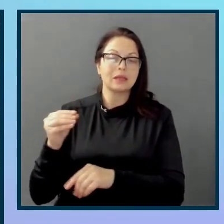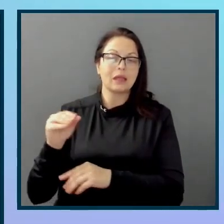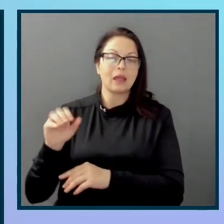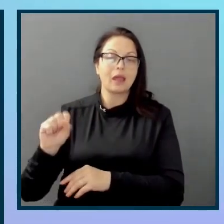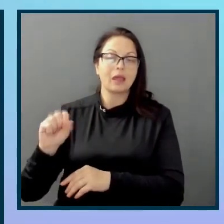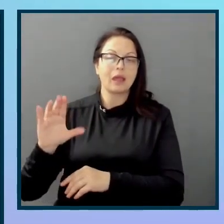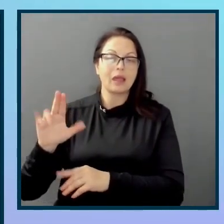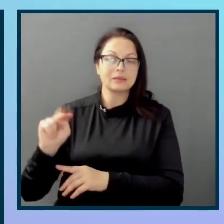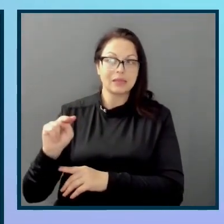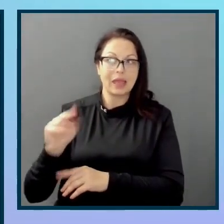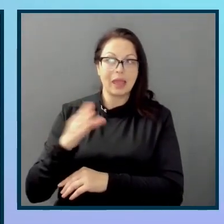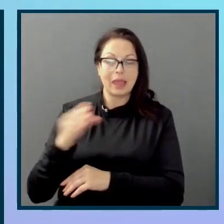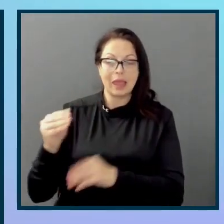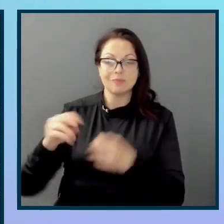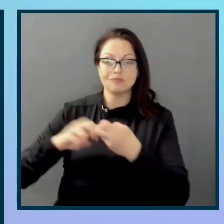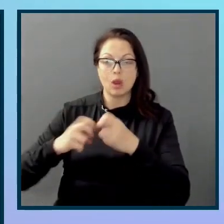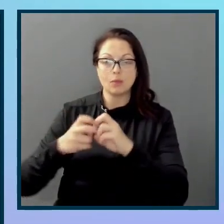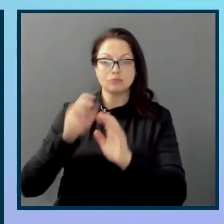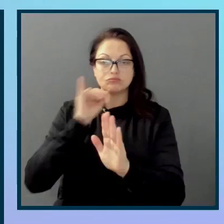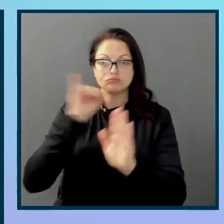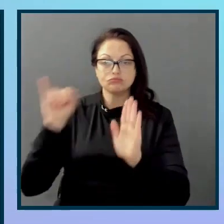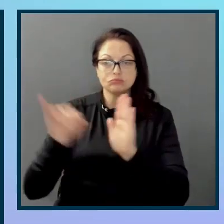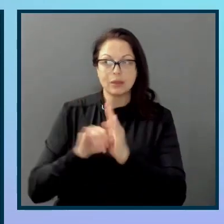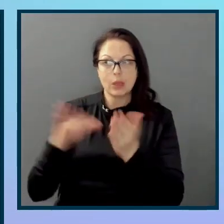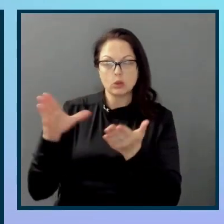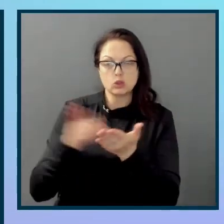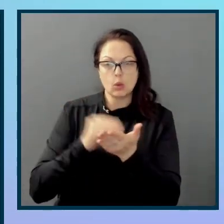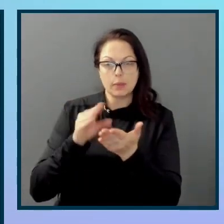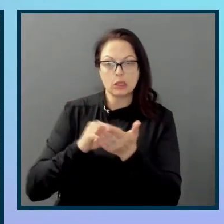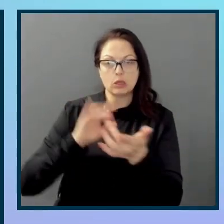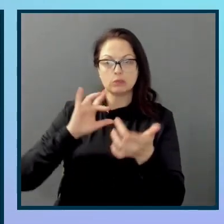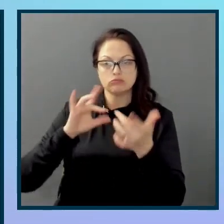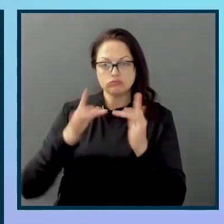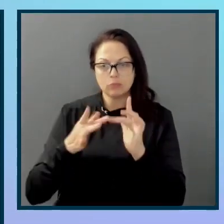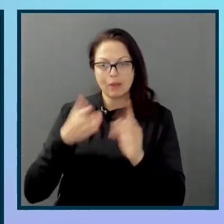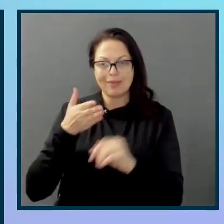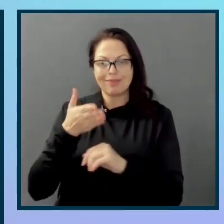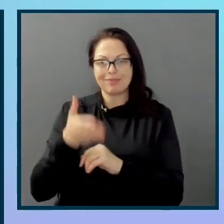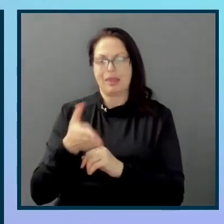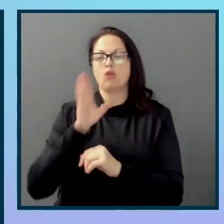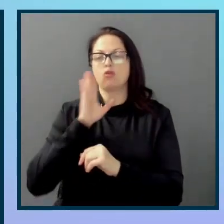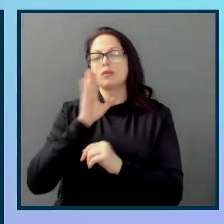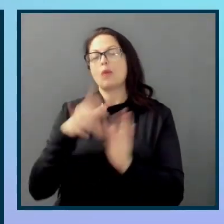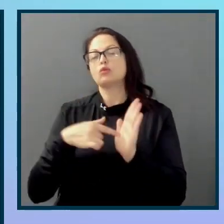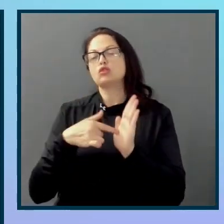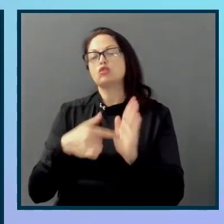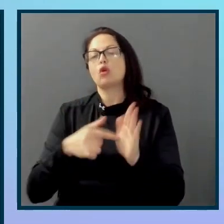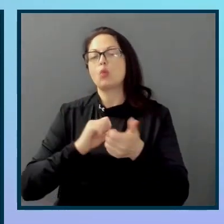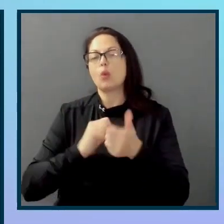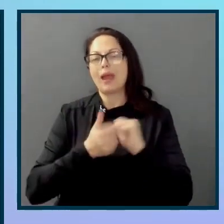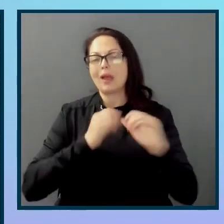There are some learning links within there that will help you and give you some remediation techniques. And I've actually experienced this.